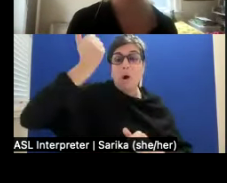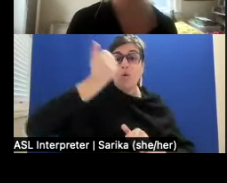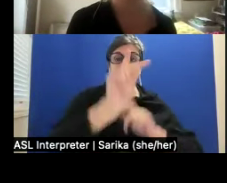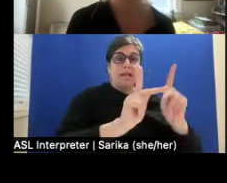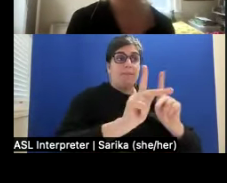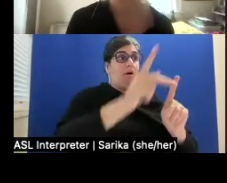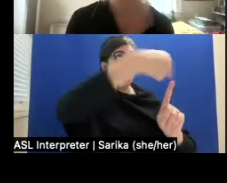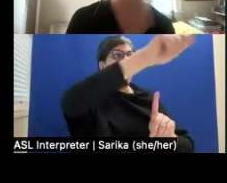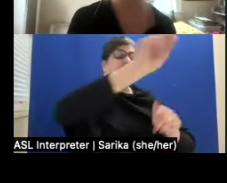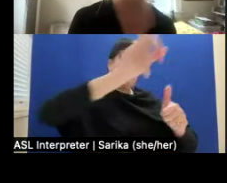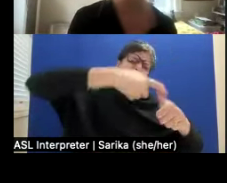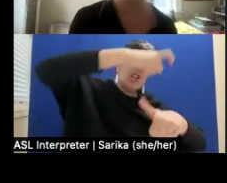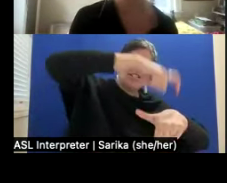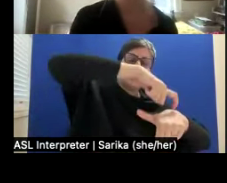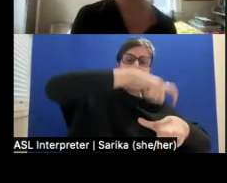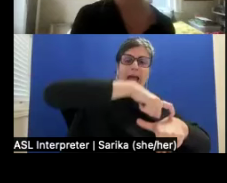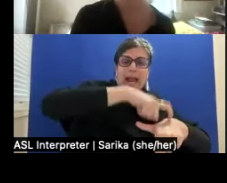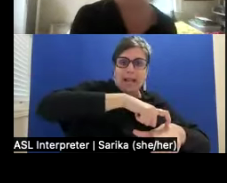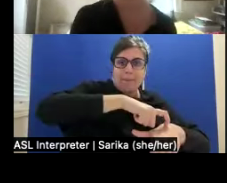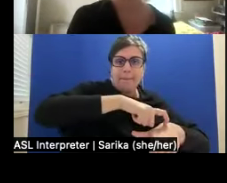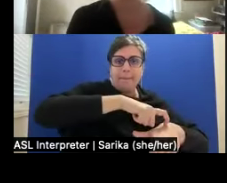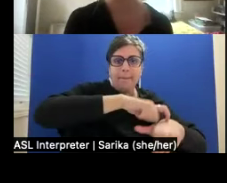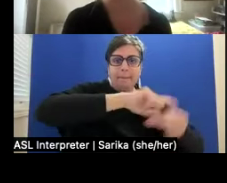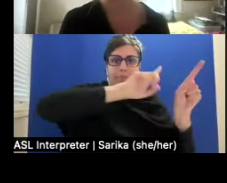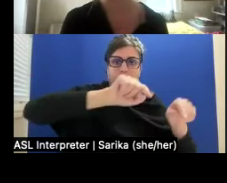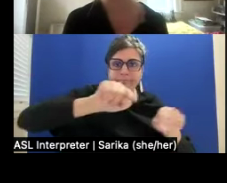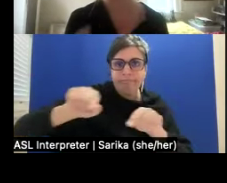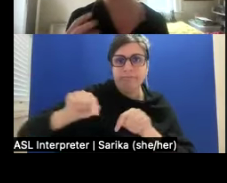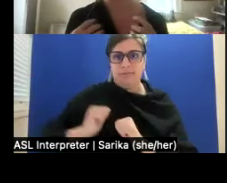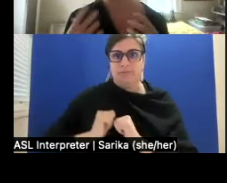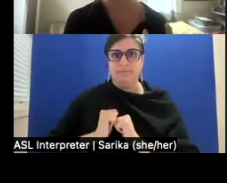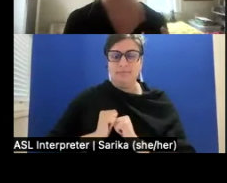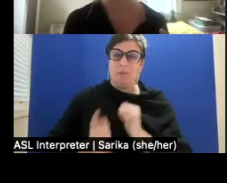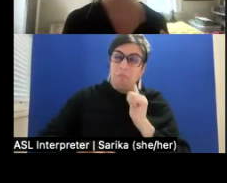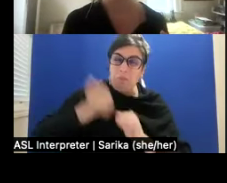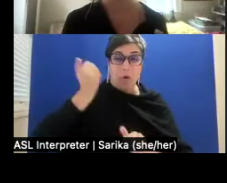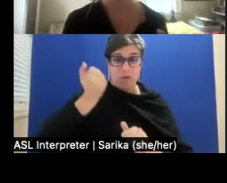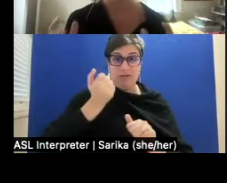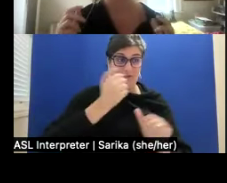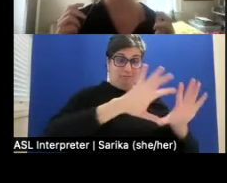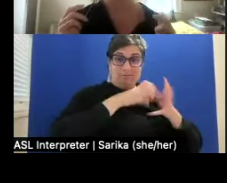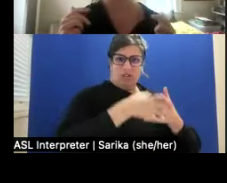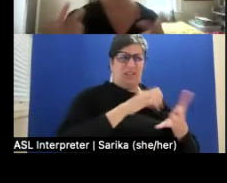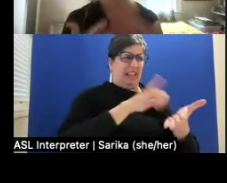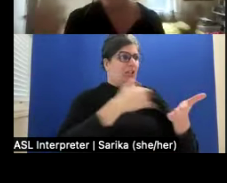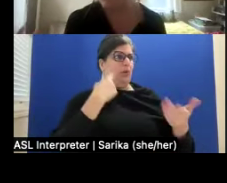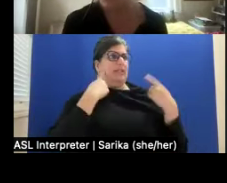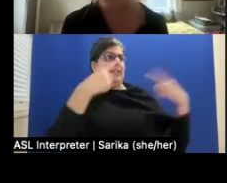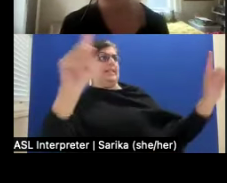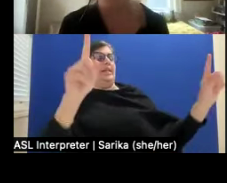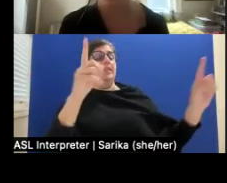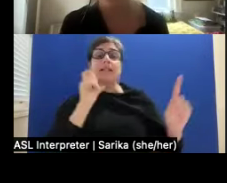And you're like a New York Live Arts inside of those performances. So to me, that was a success, not just because the shows were sold out,